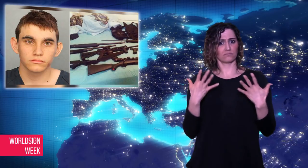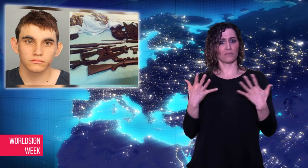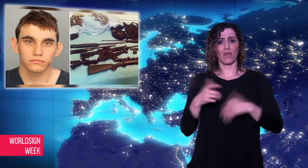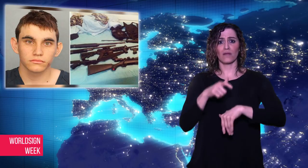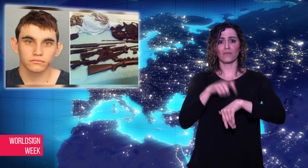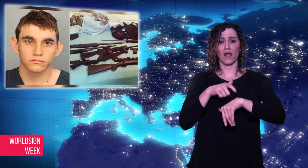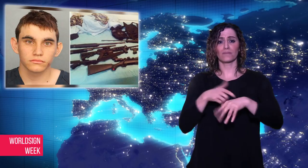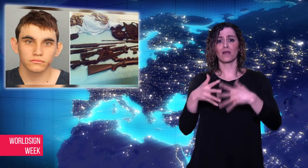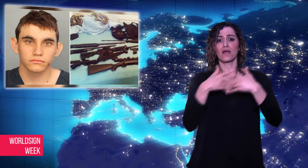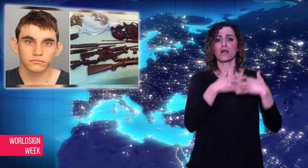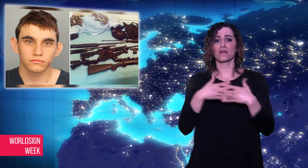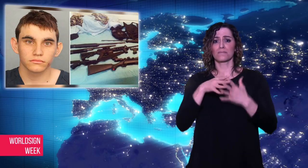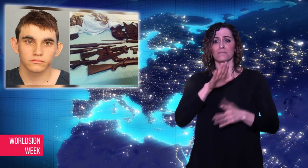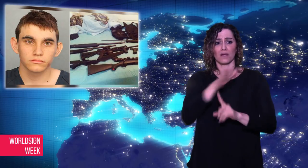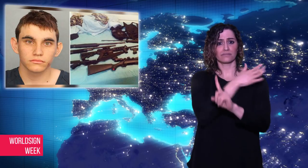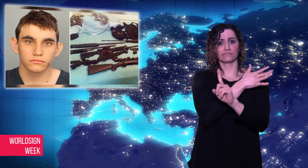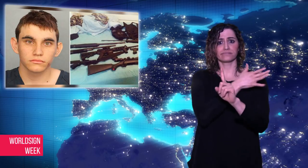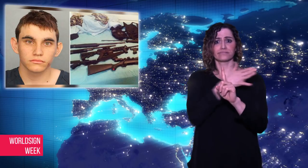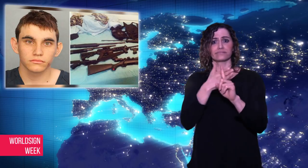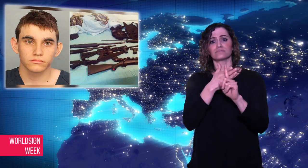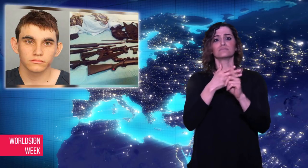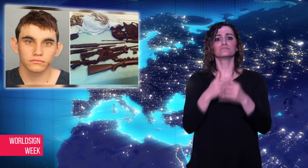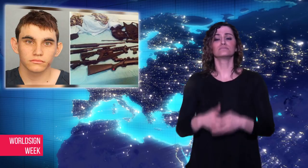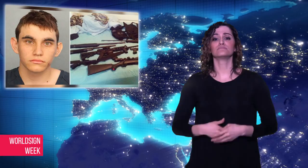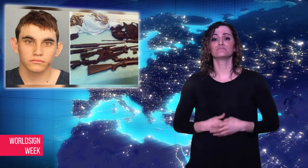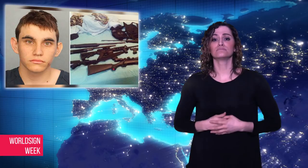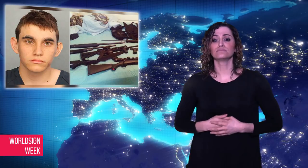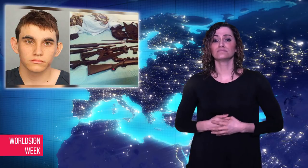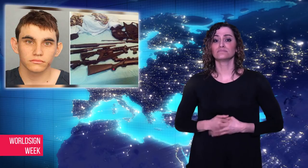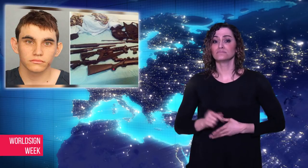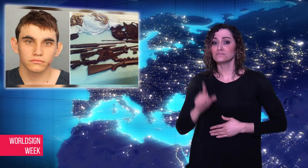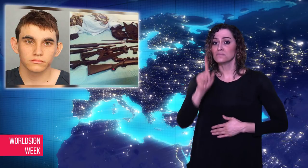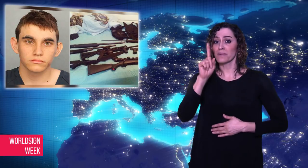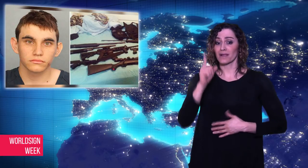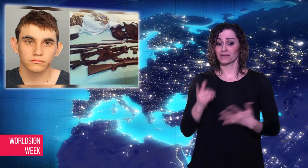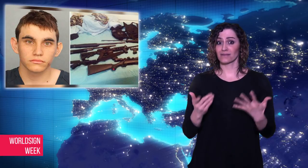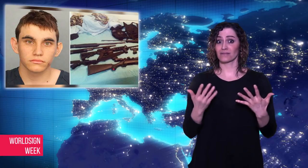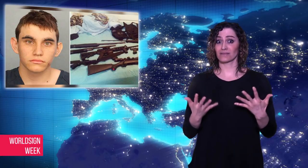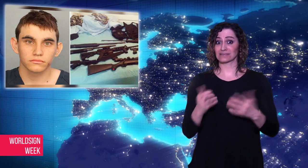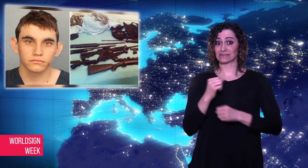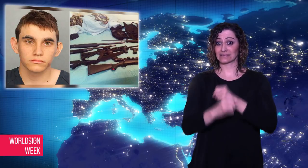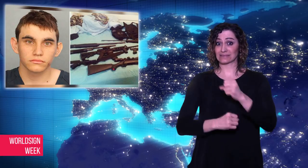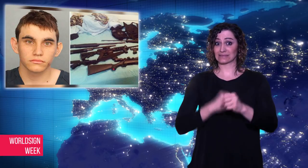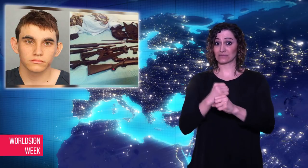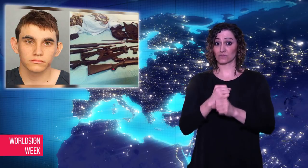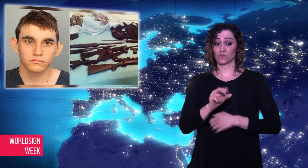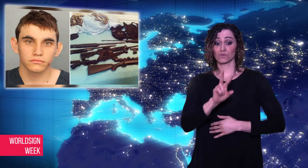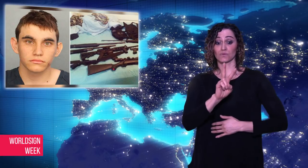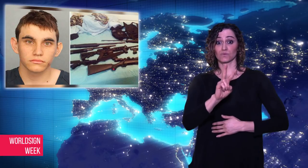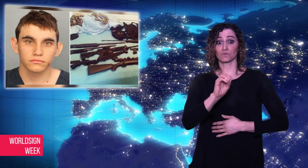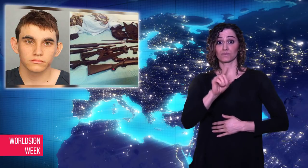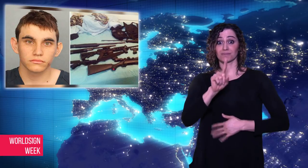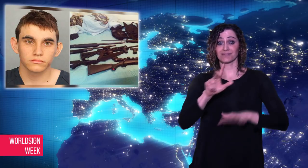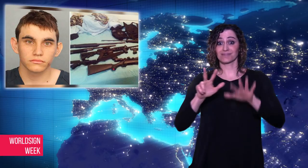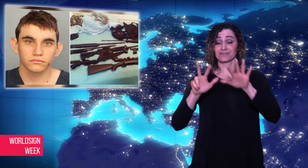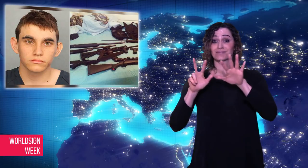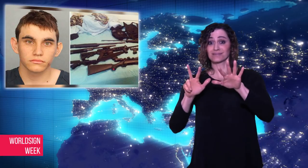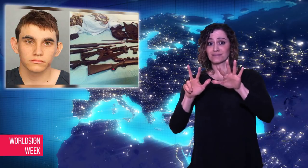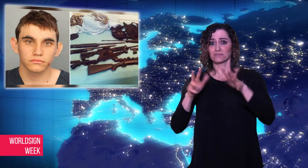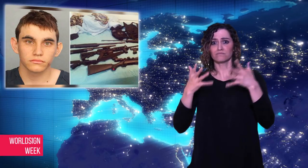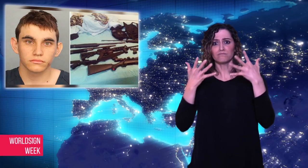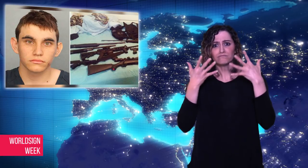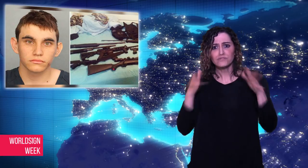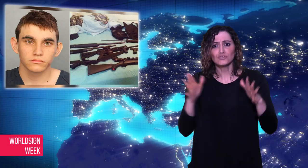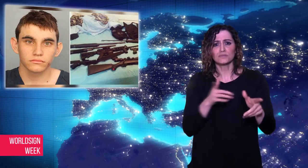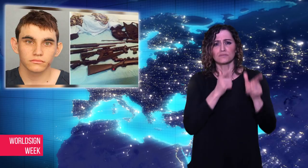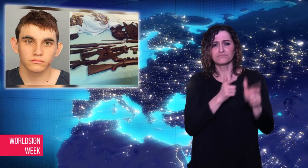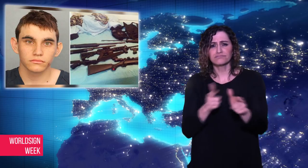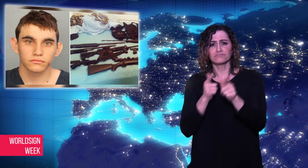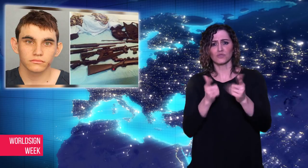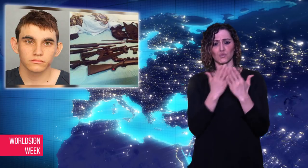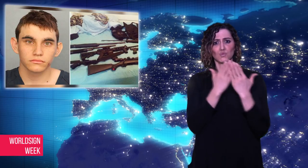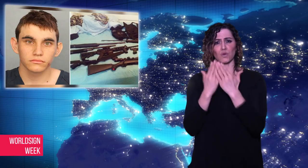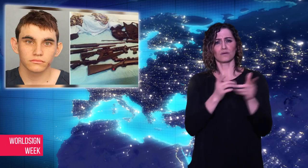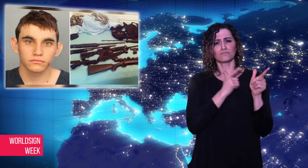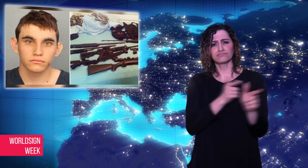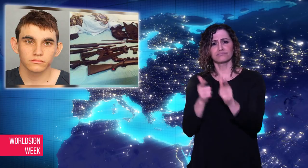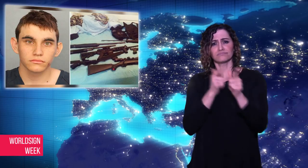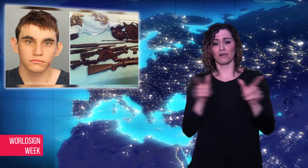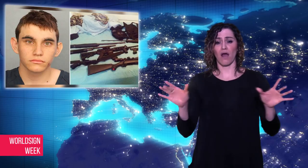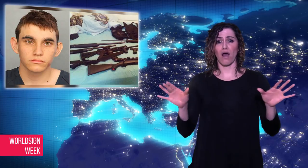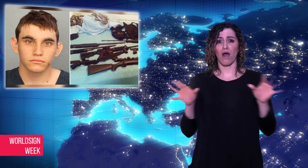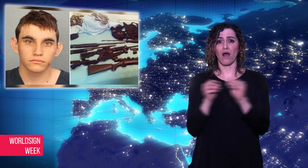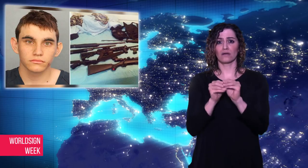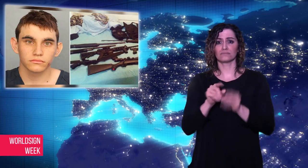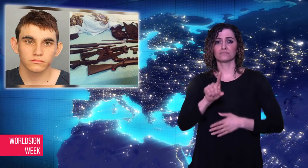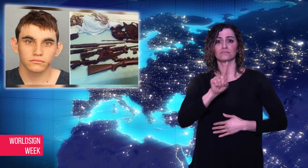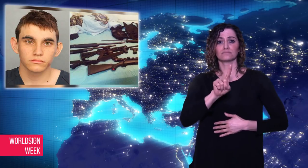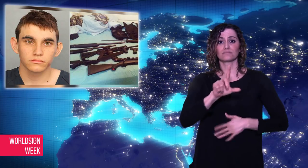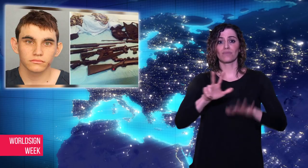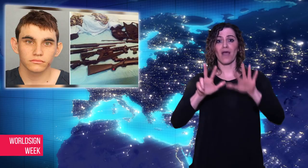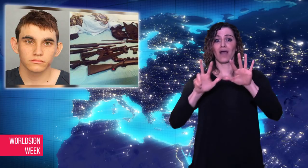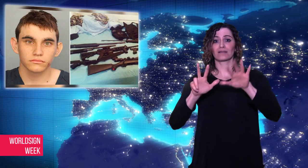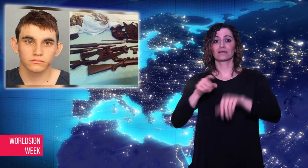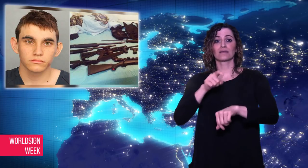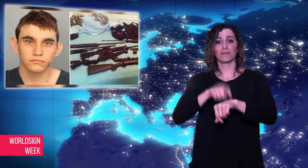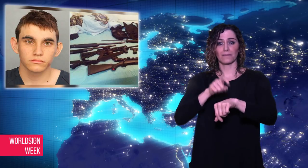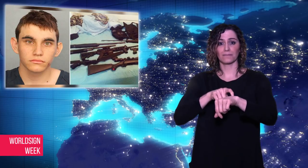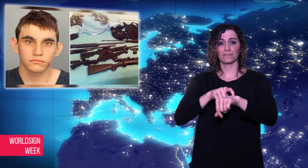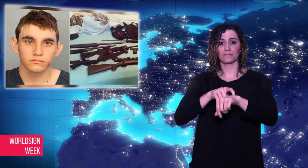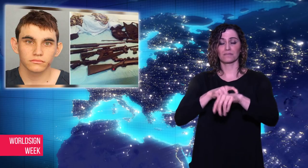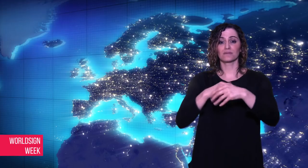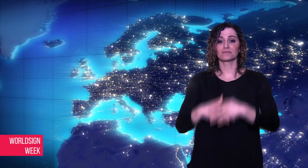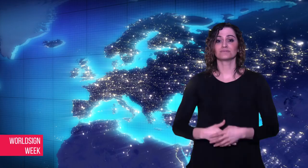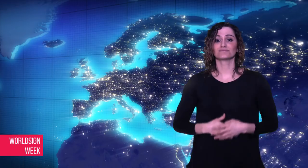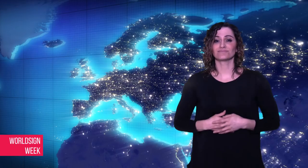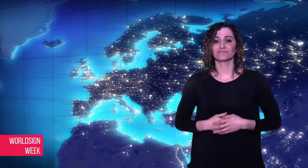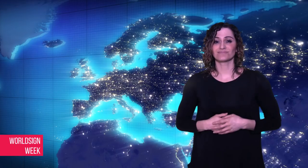school shooting this year.